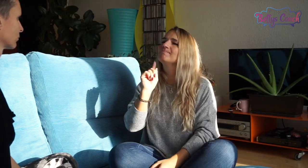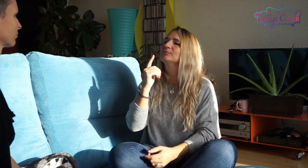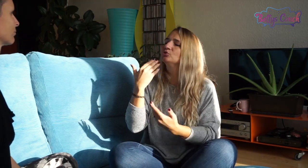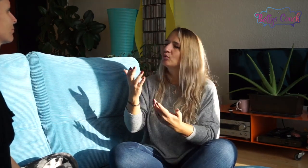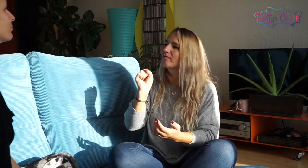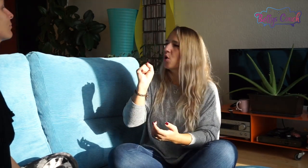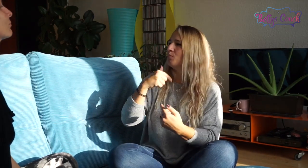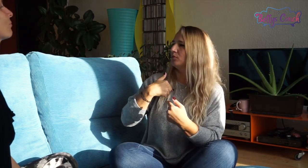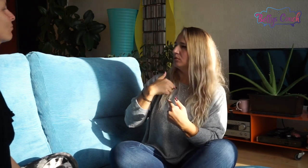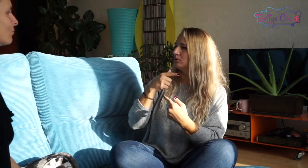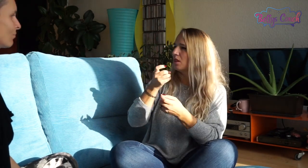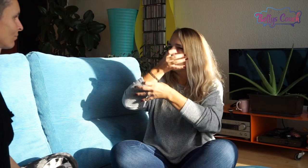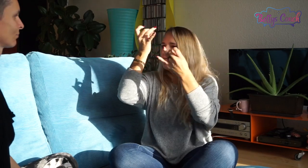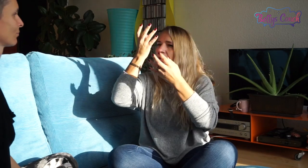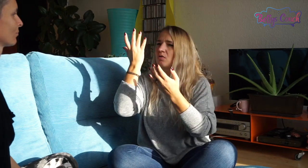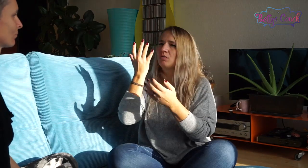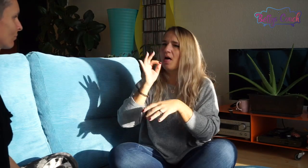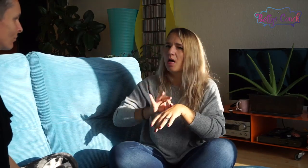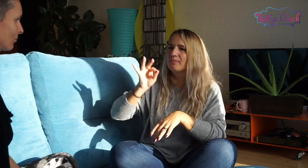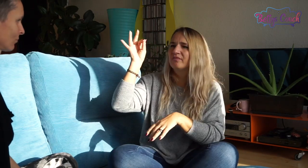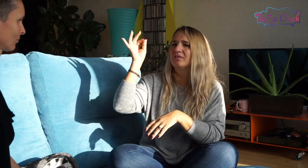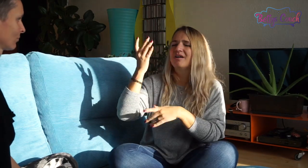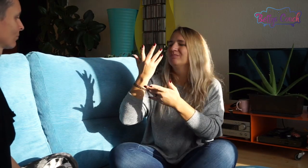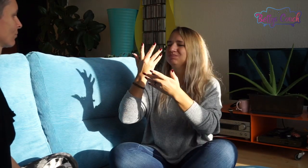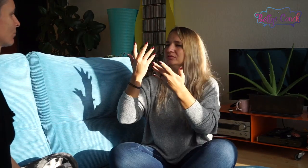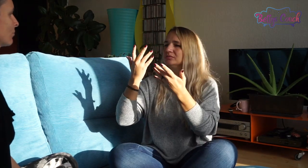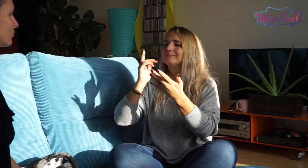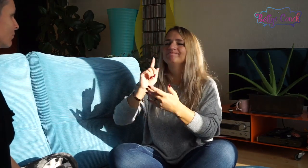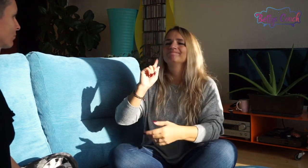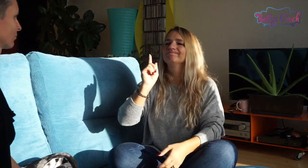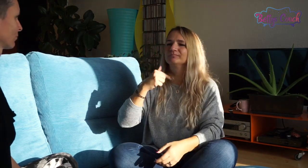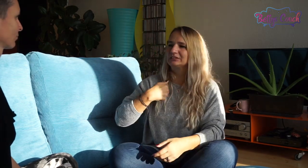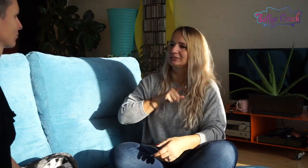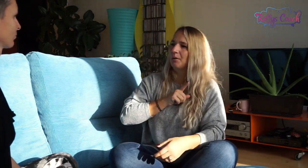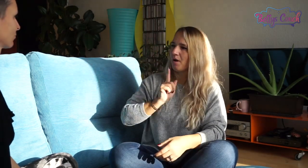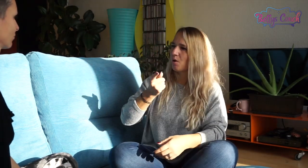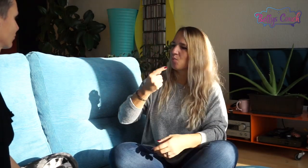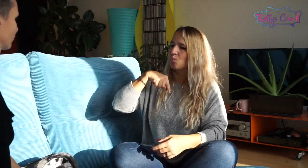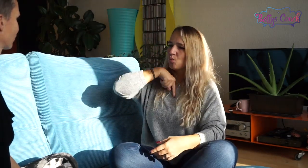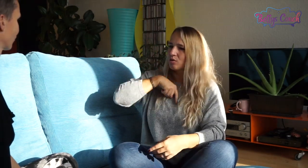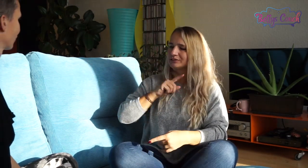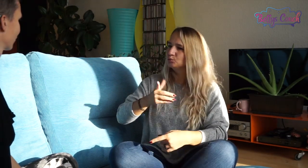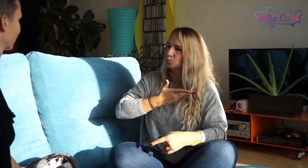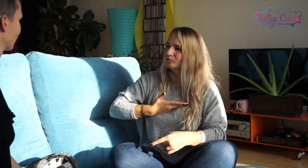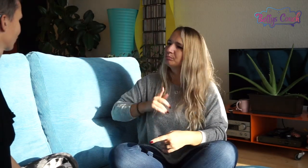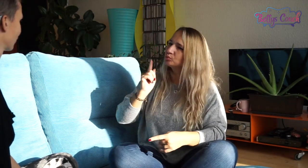Why did I freak out? Why did I react sensitively? It also had to do with me, with my dissatisfaction.